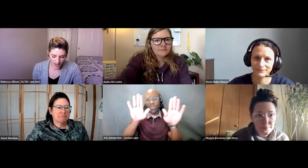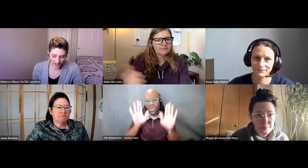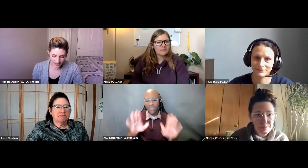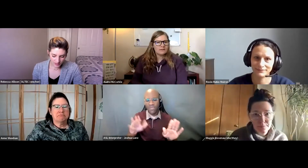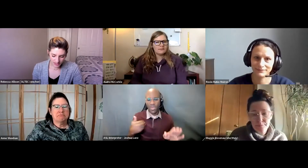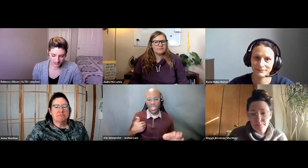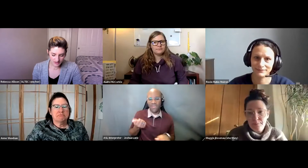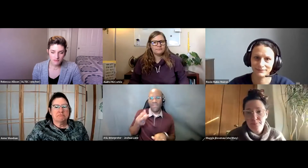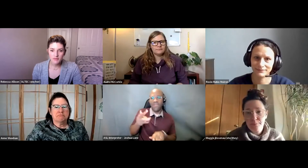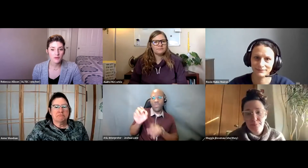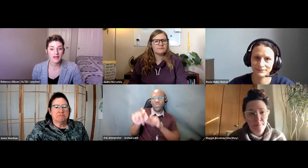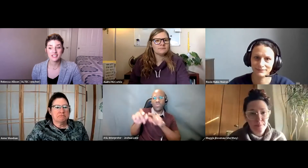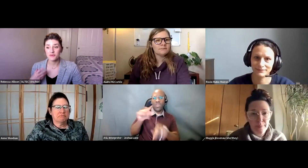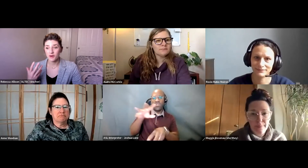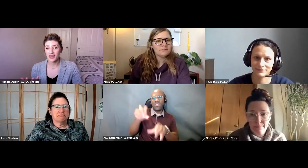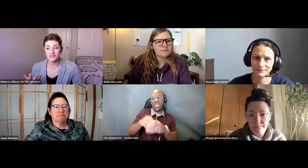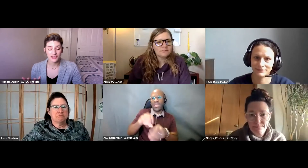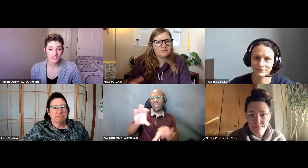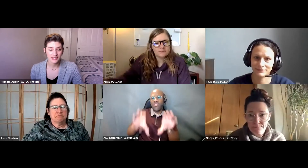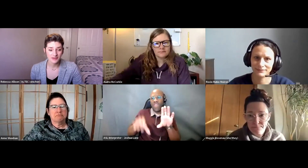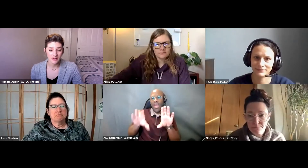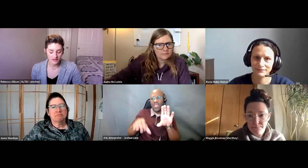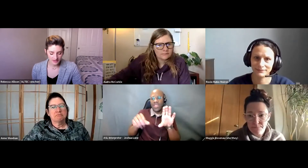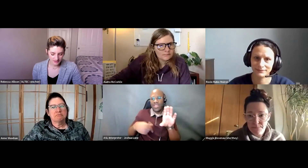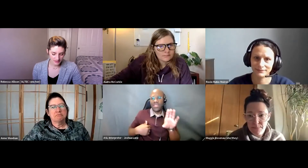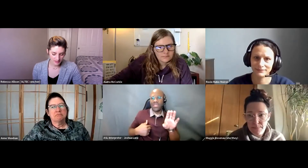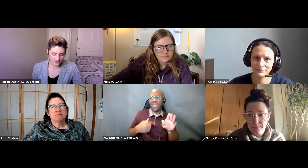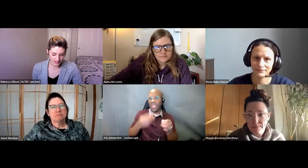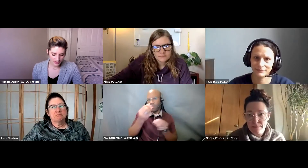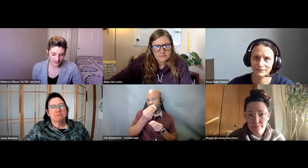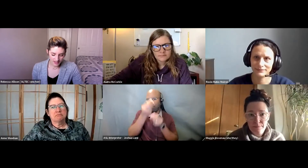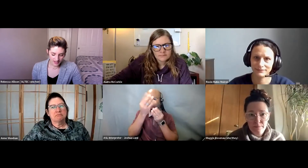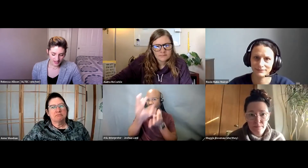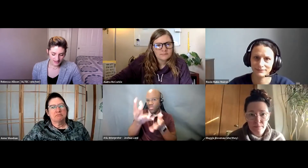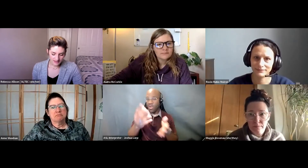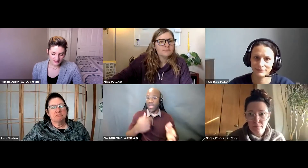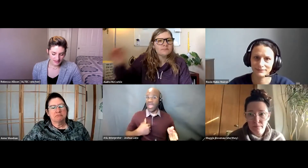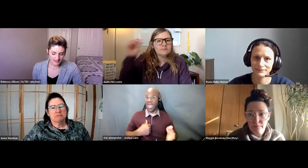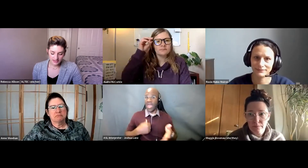I just wanted to you know mention what I have learned about Flipgrid. It's clear